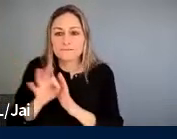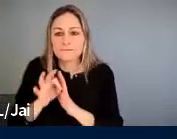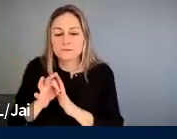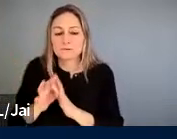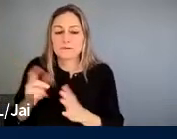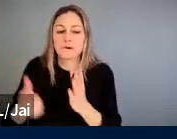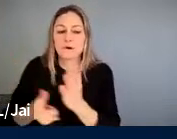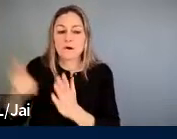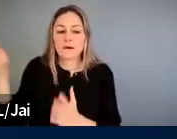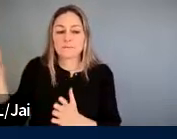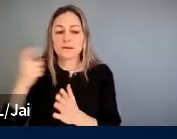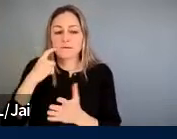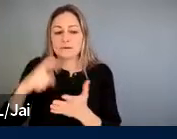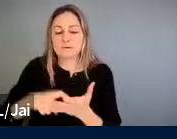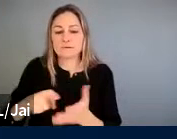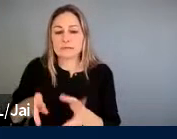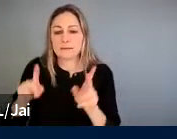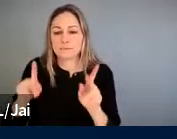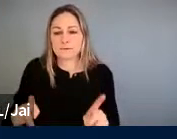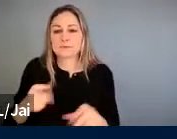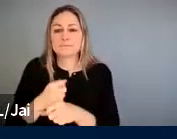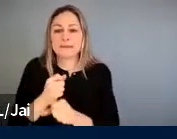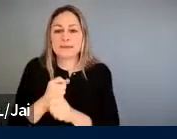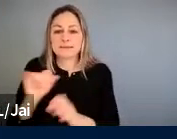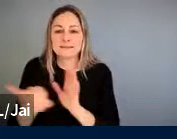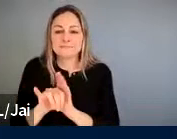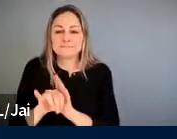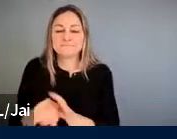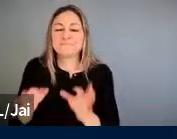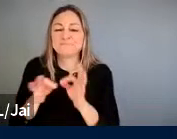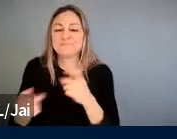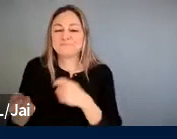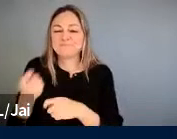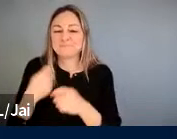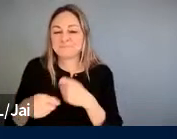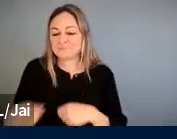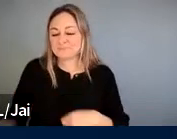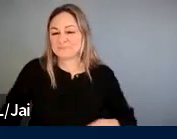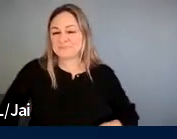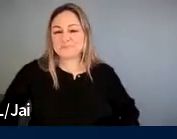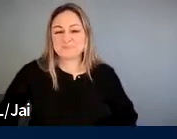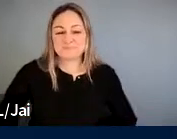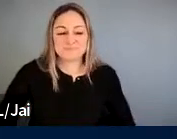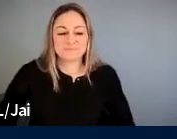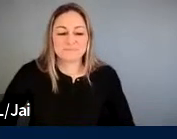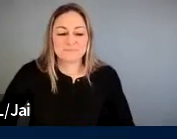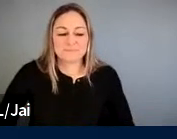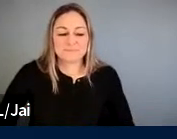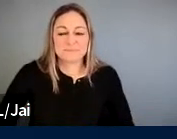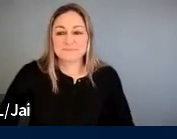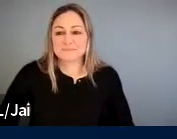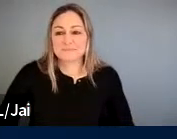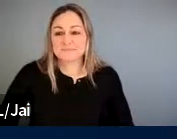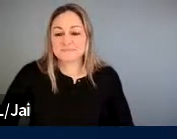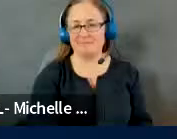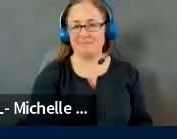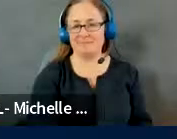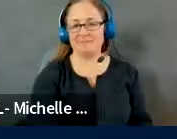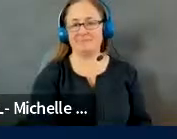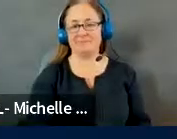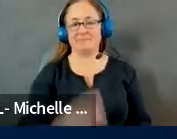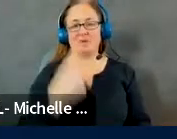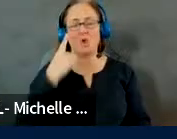of the individual to make an identification. And so for travelers with disabilities, we recommend